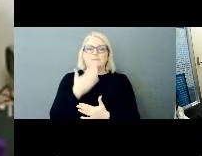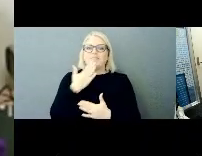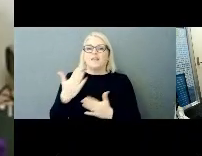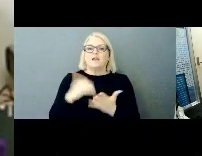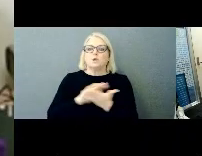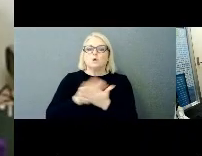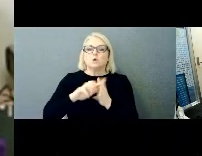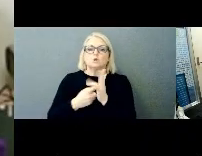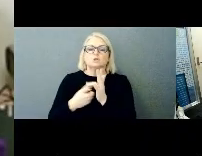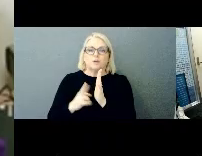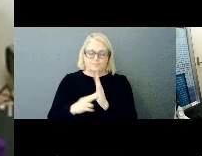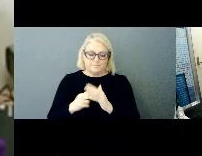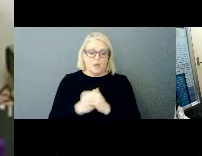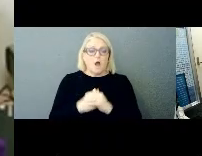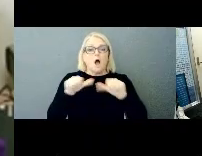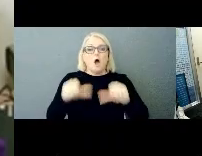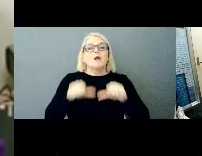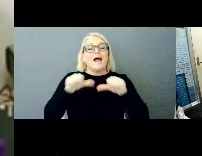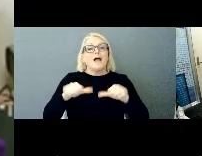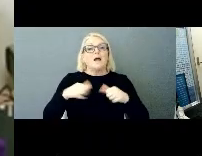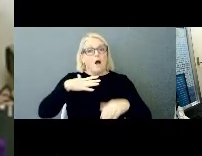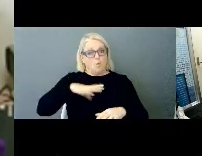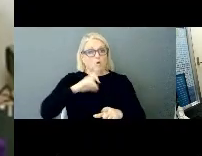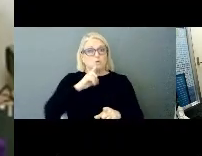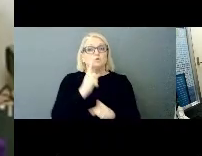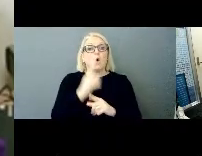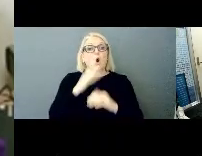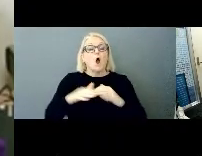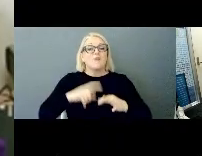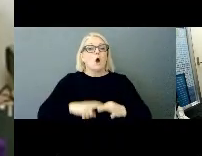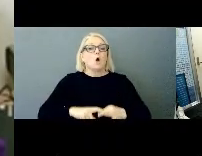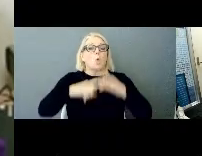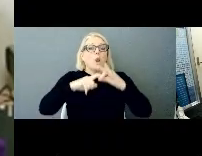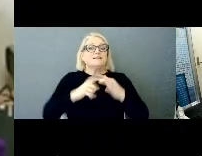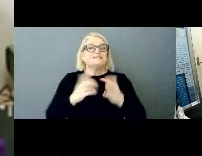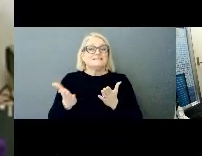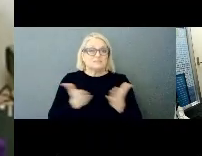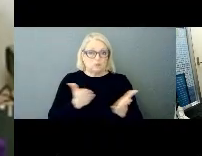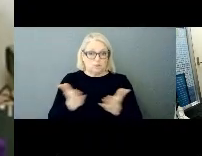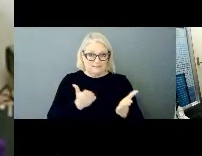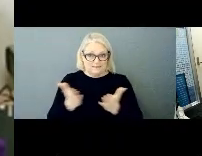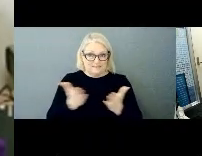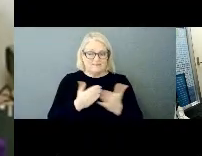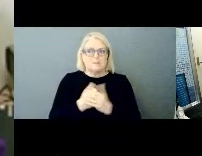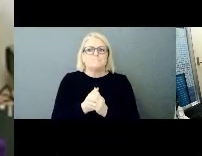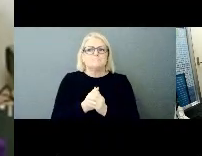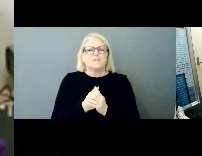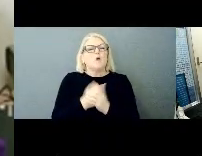I'm going to talk about quality services in a more general way in terms of: